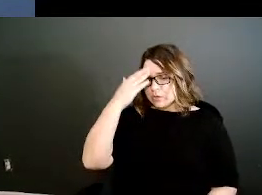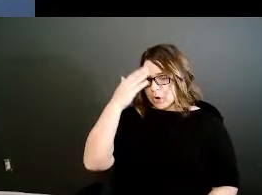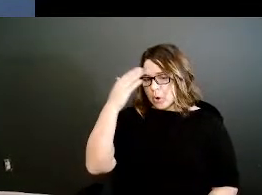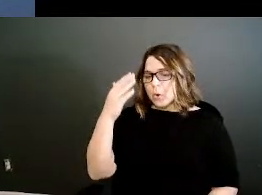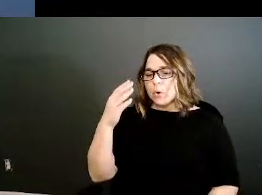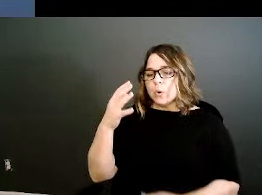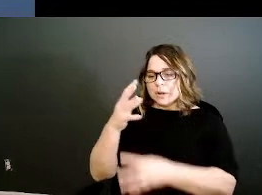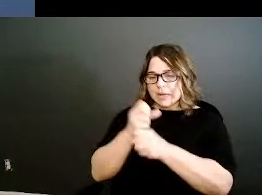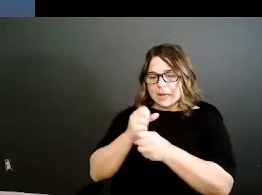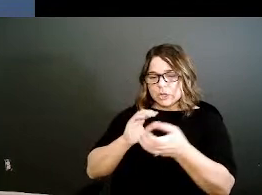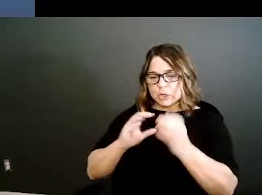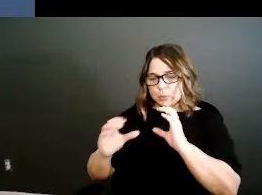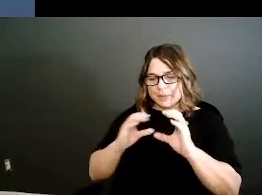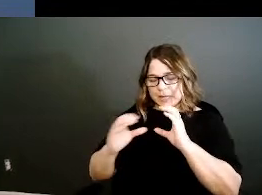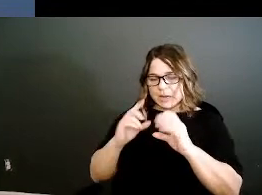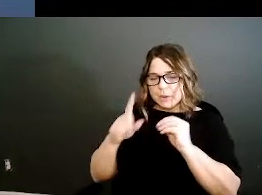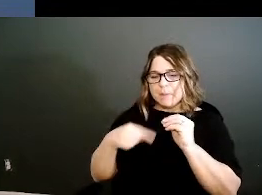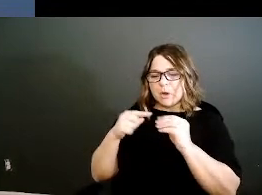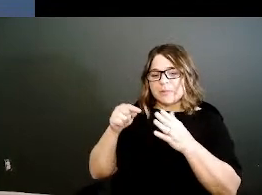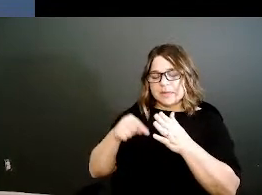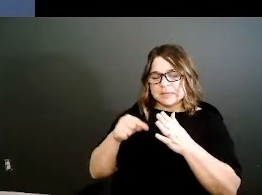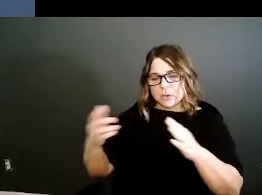SPEAKER 35, ARLENE MATH SON. ≫ HELLO.